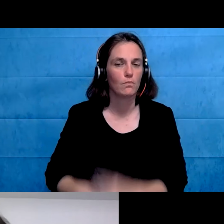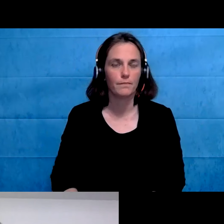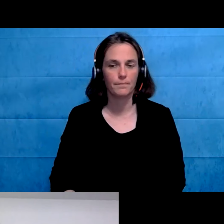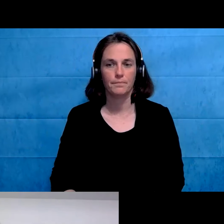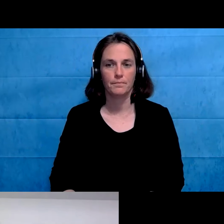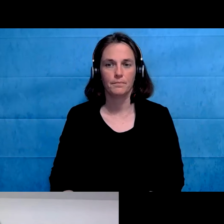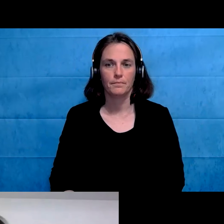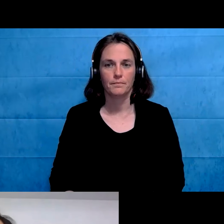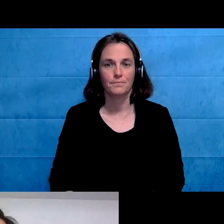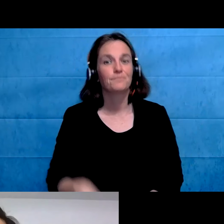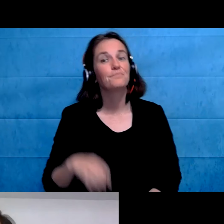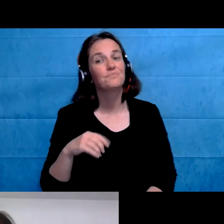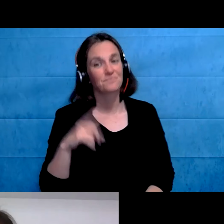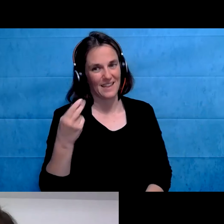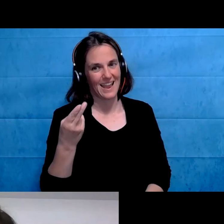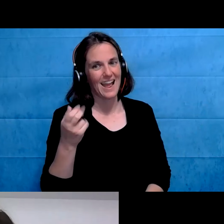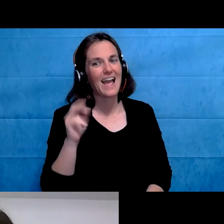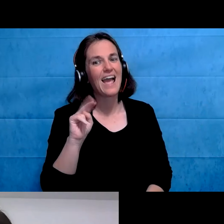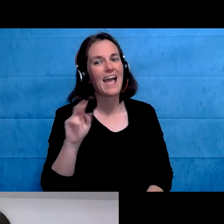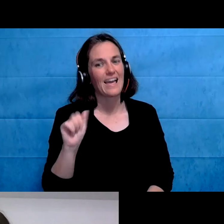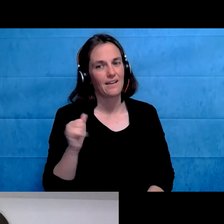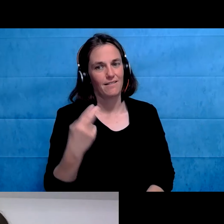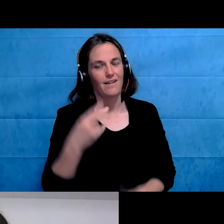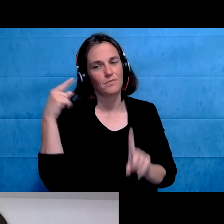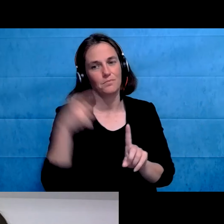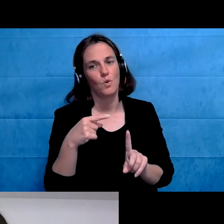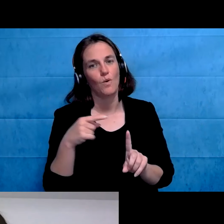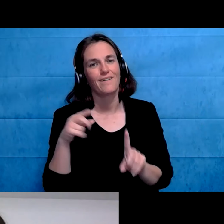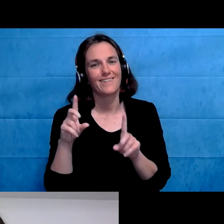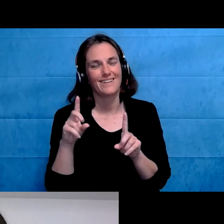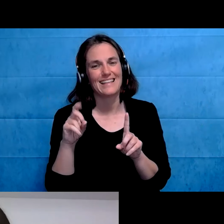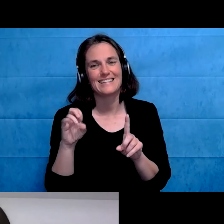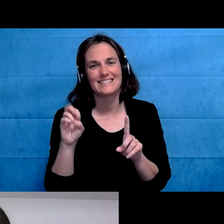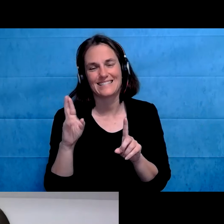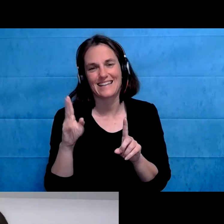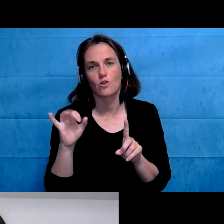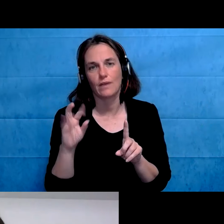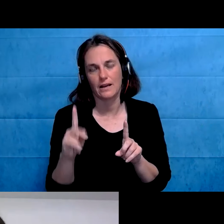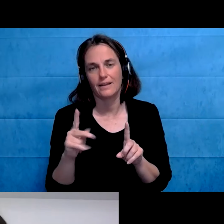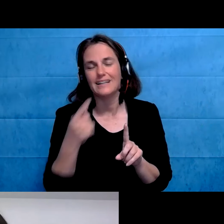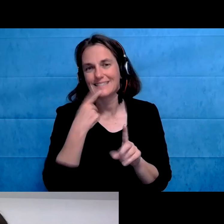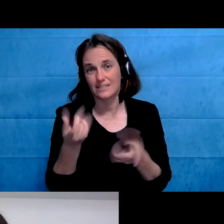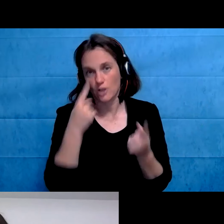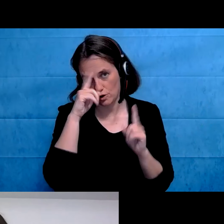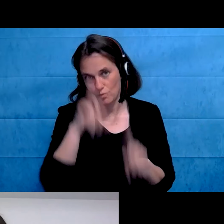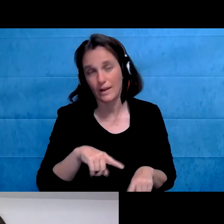Yes, and Hannah's point about Derek was just saying that she agrees and "don't make the content warning tiny